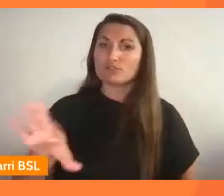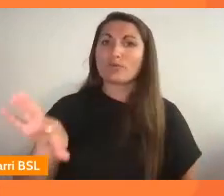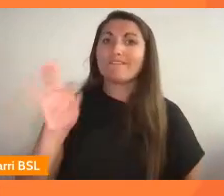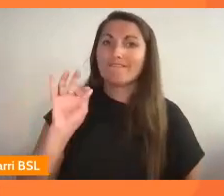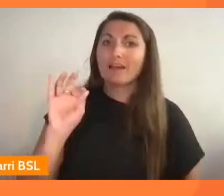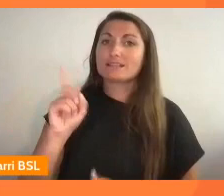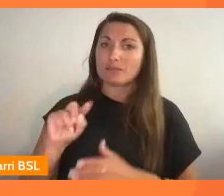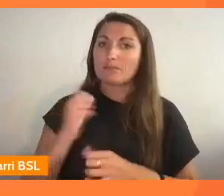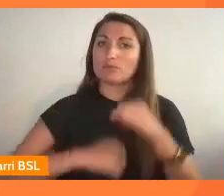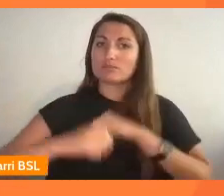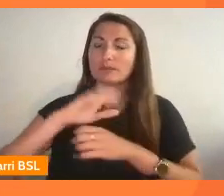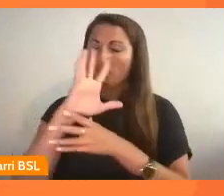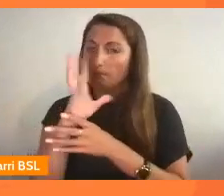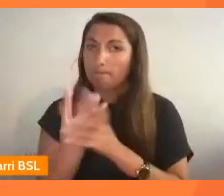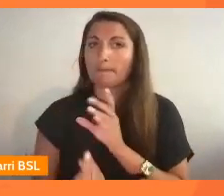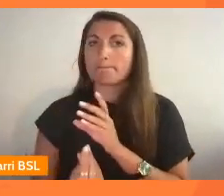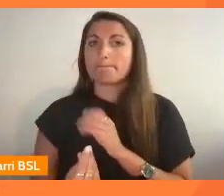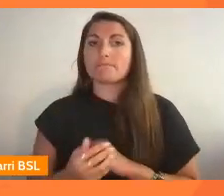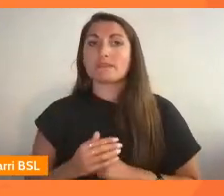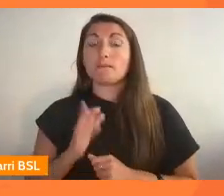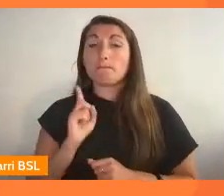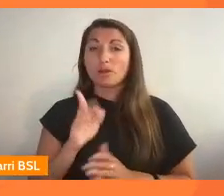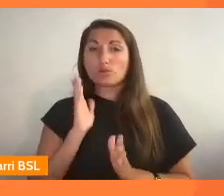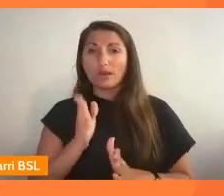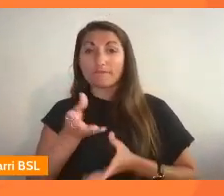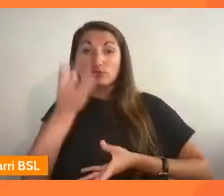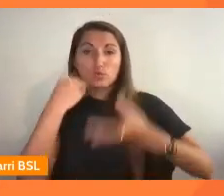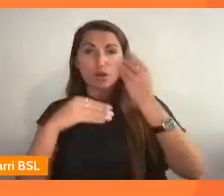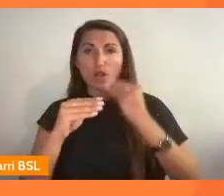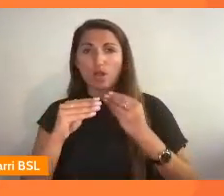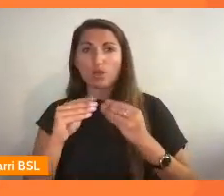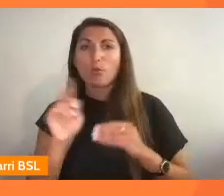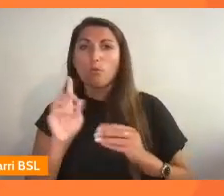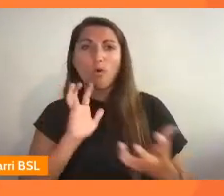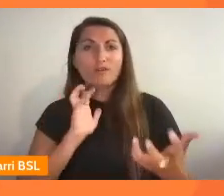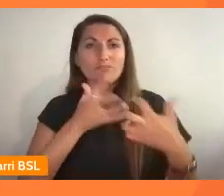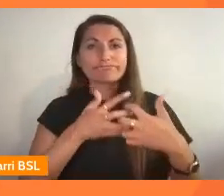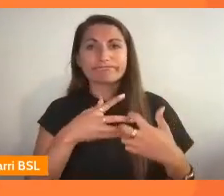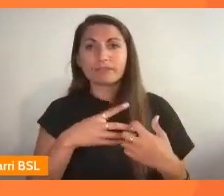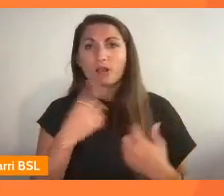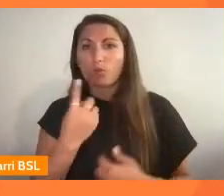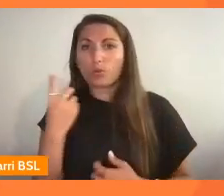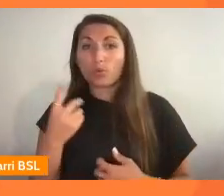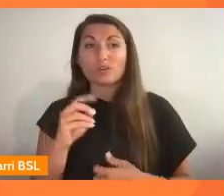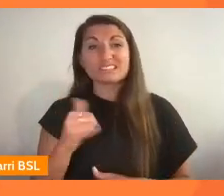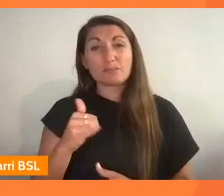It's just learning what works for who. A fear of AI obviously.